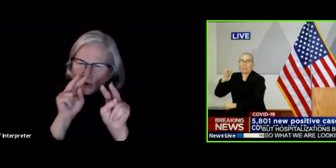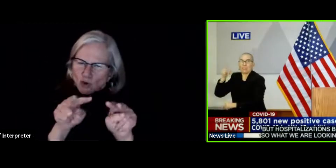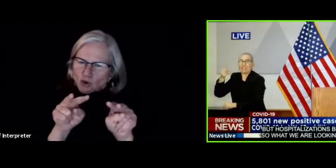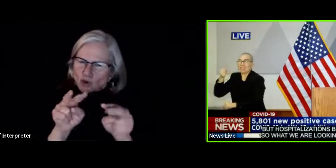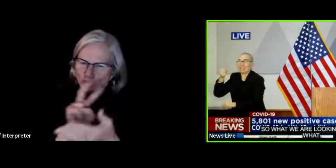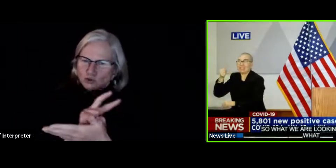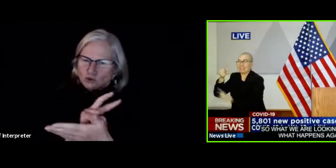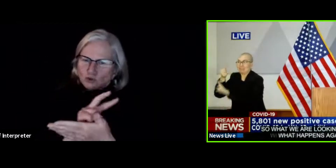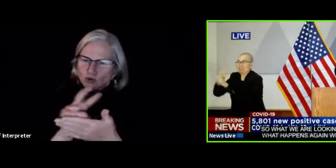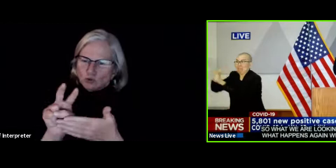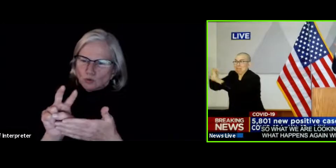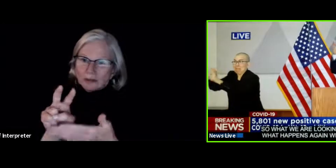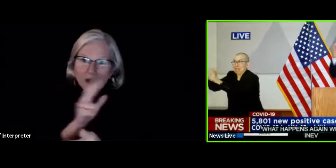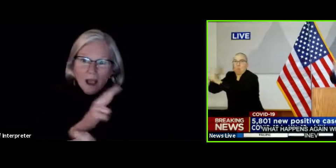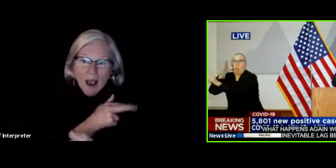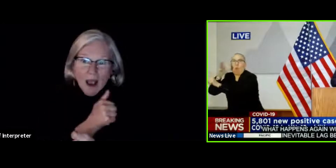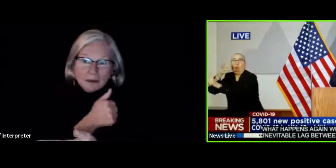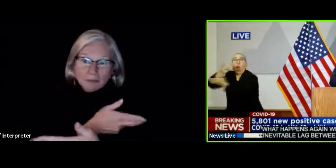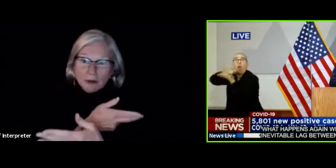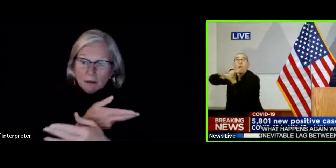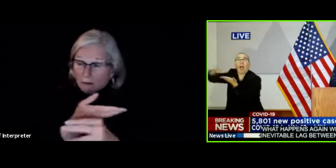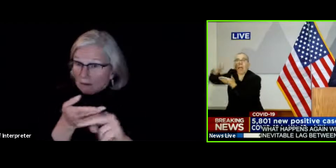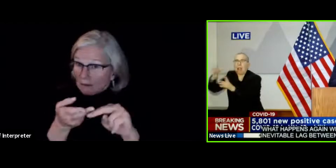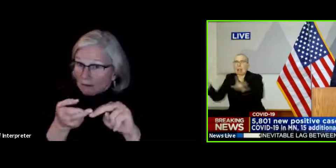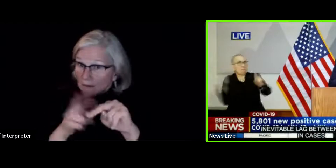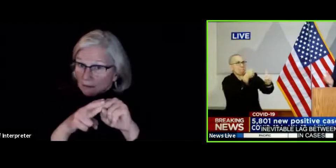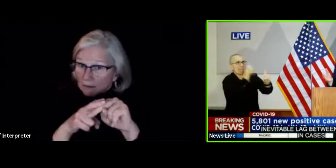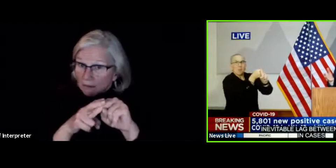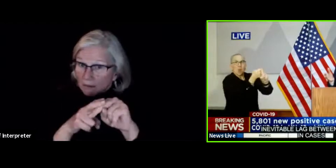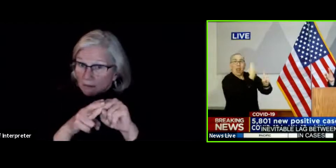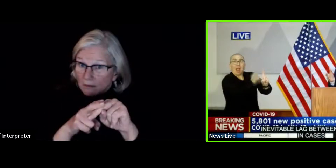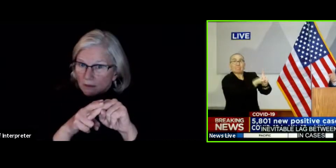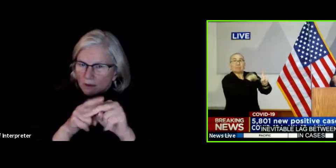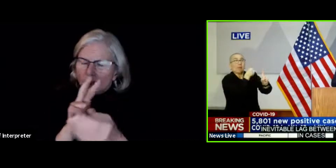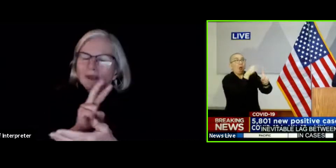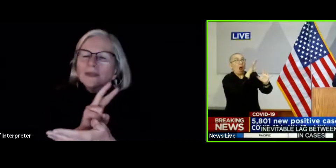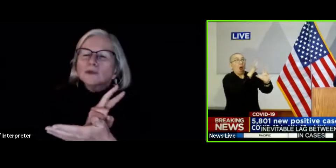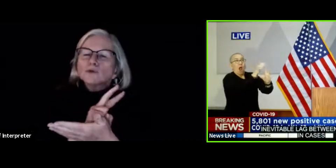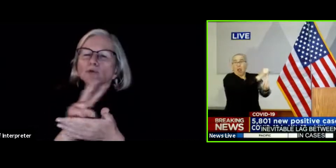AND THEN THE FOLLOWING TWO WEEKS A SPIKE IN DEATHS. WHERE ARE WE ATHE IN THAT PROCESS AND, AGAIN, IF IT IS